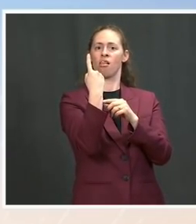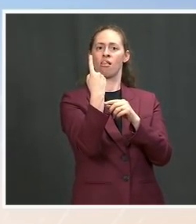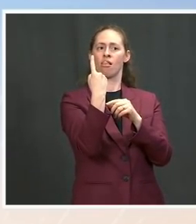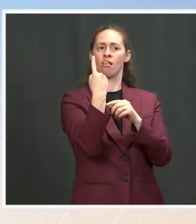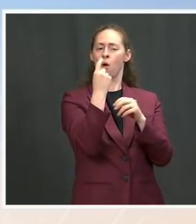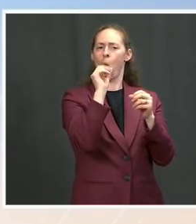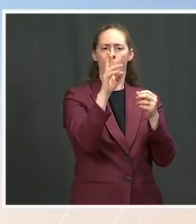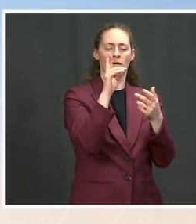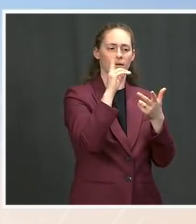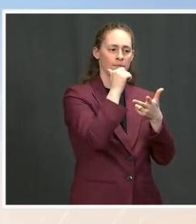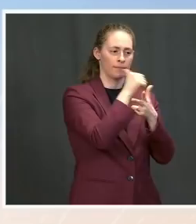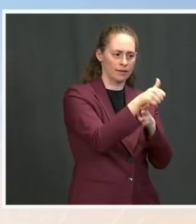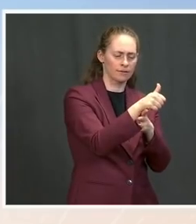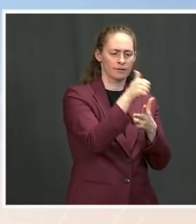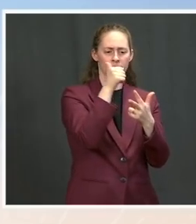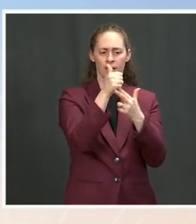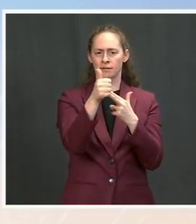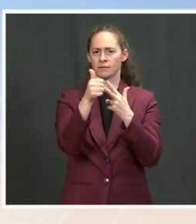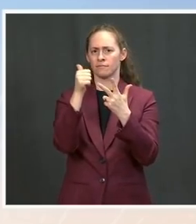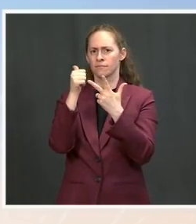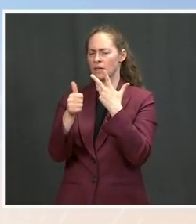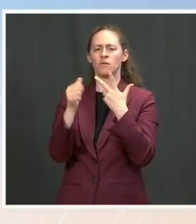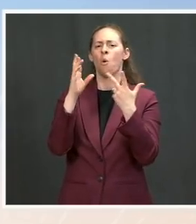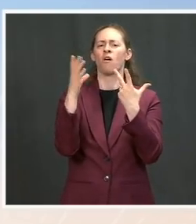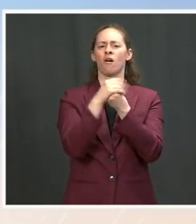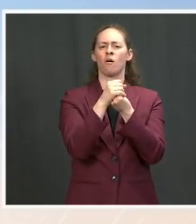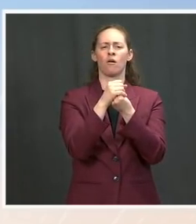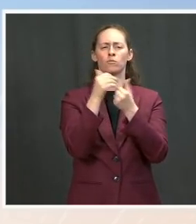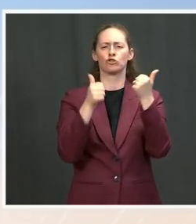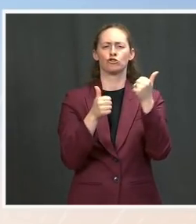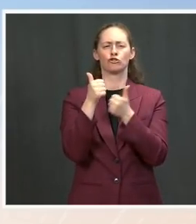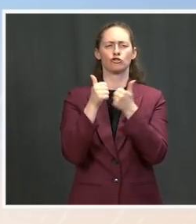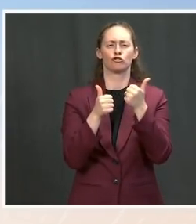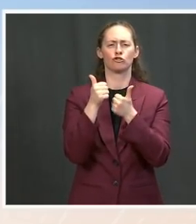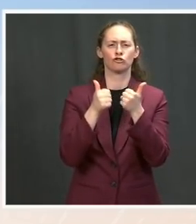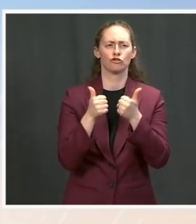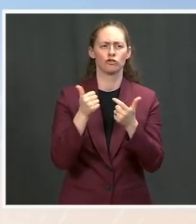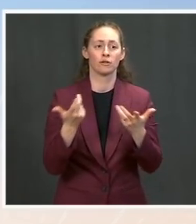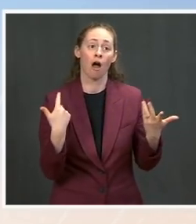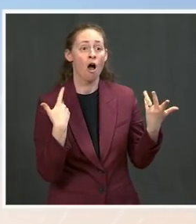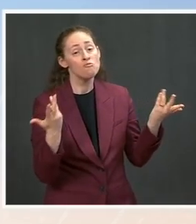Ms. Psaki: We're open to a range of mechanisms for the President's ideas moving forward,